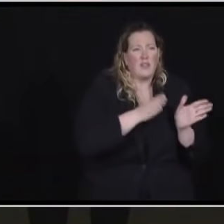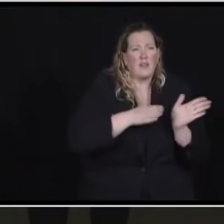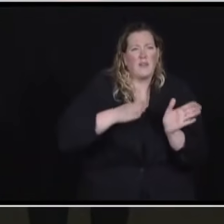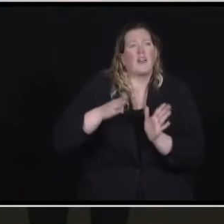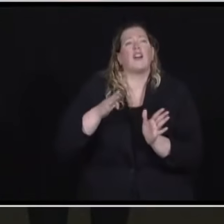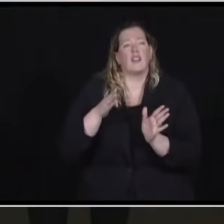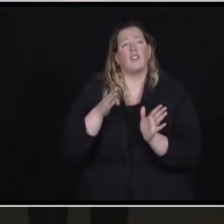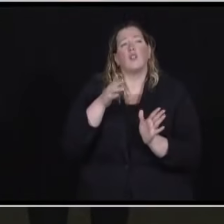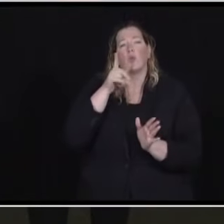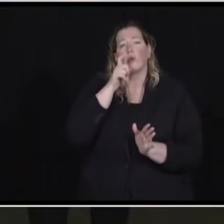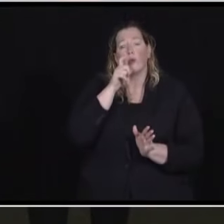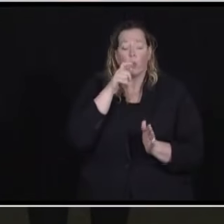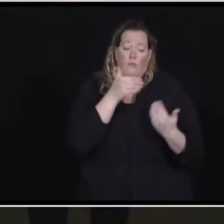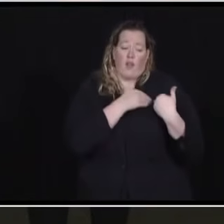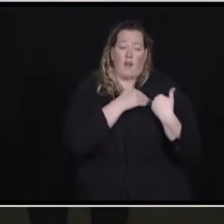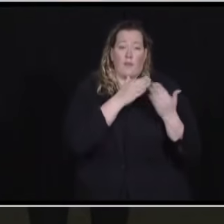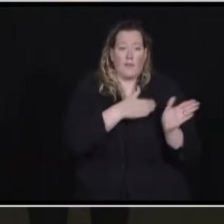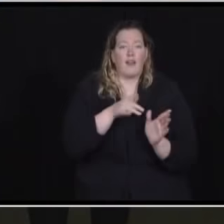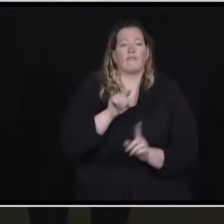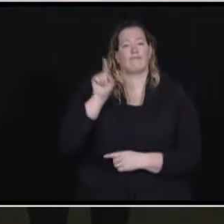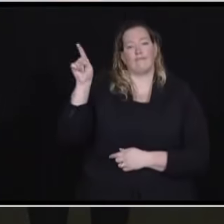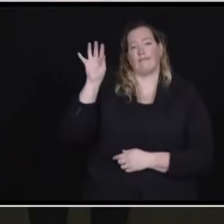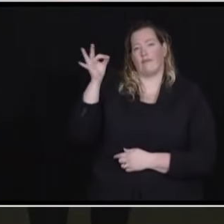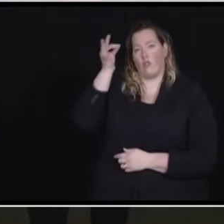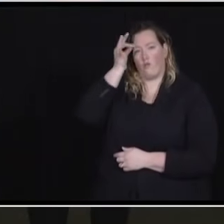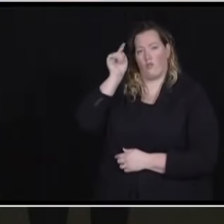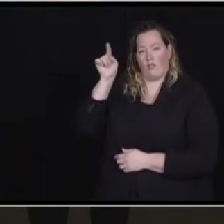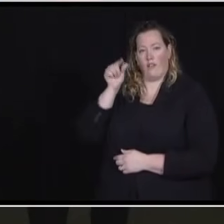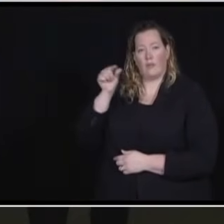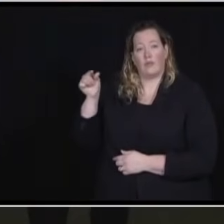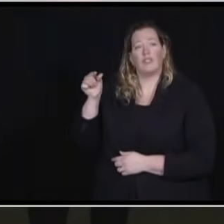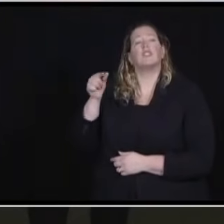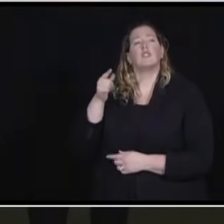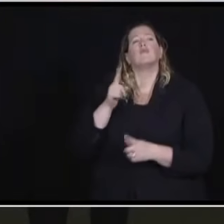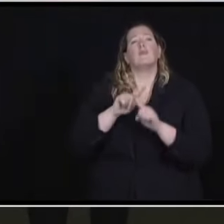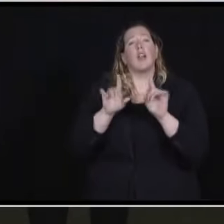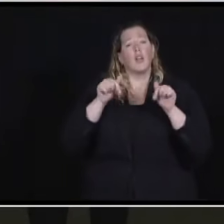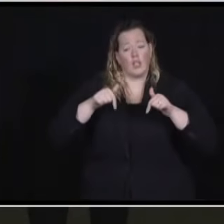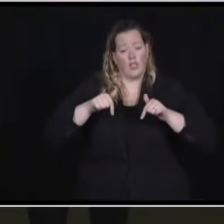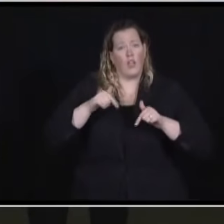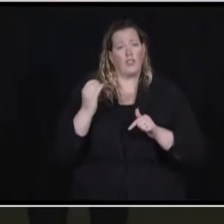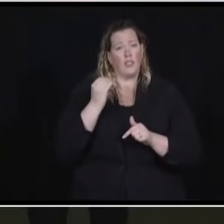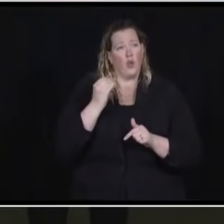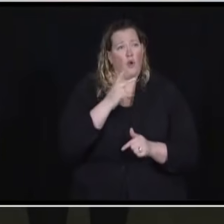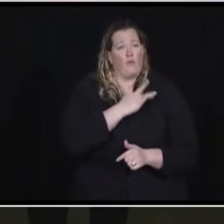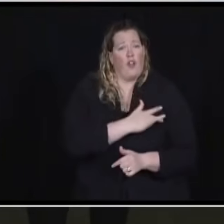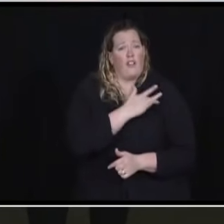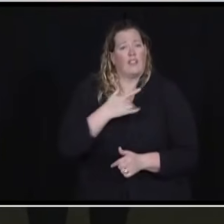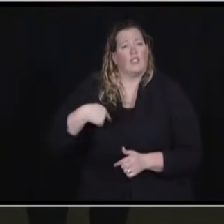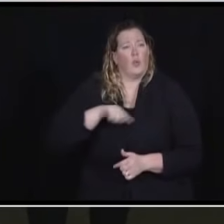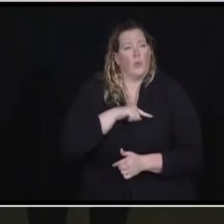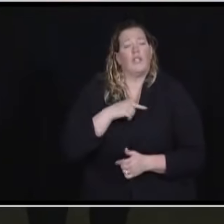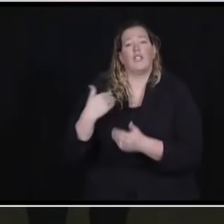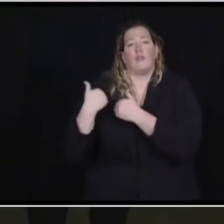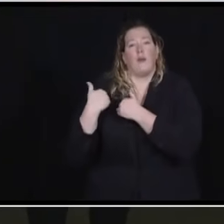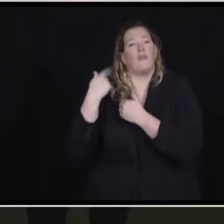How many staff we need, how many trucks we need, how many freezers that we need. My friends, the federal government is